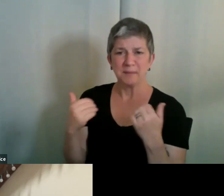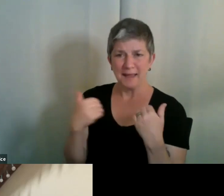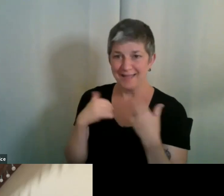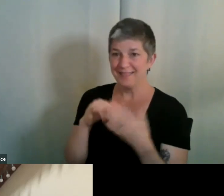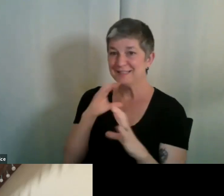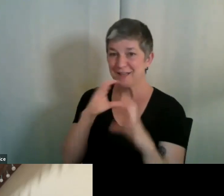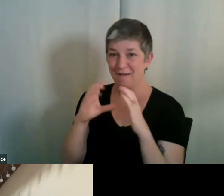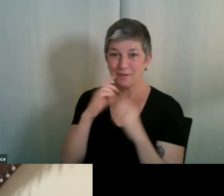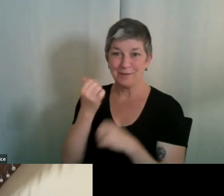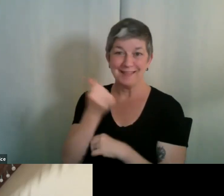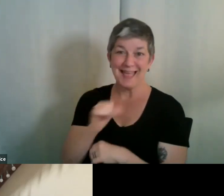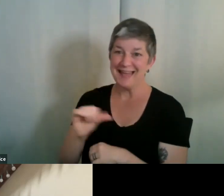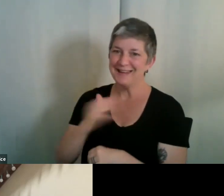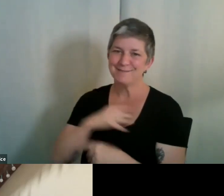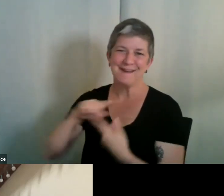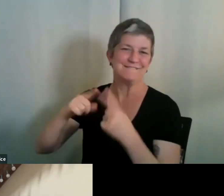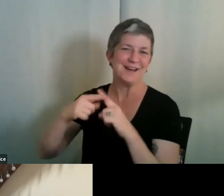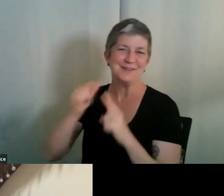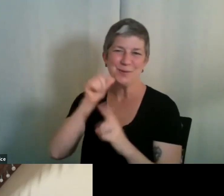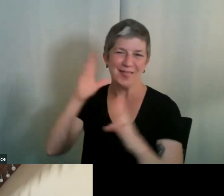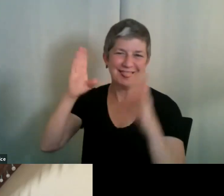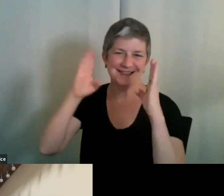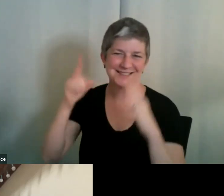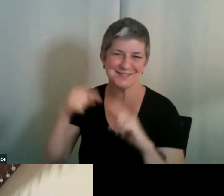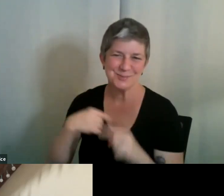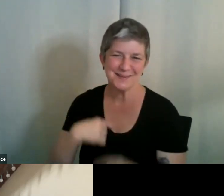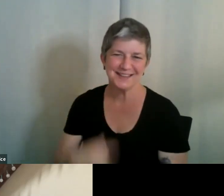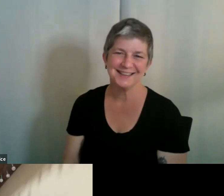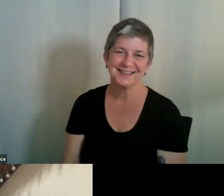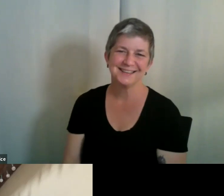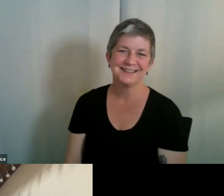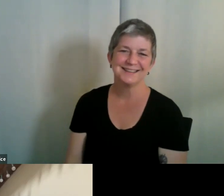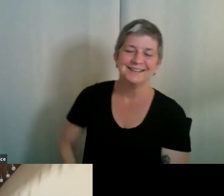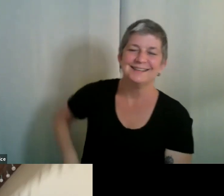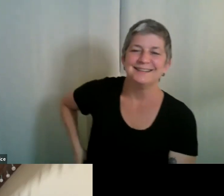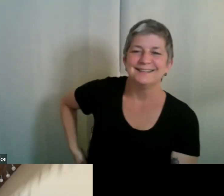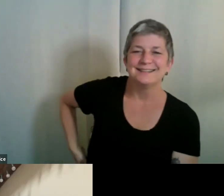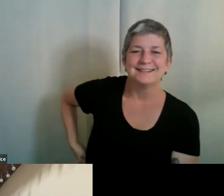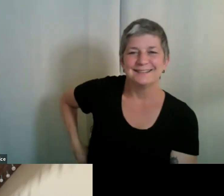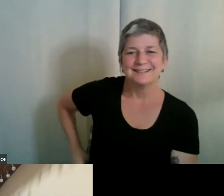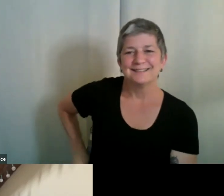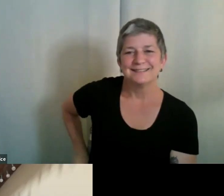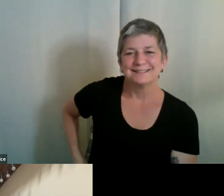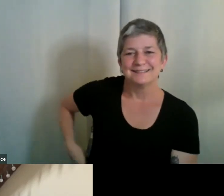with any friends of mine that would listen. Um, I don't have